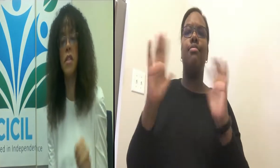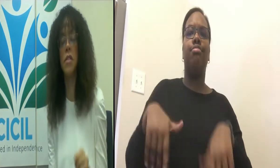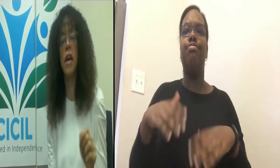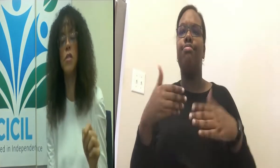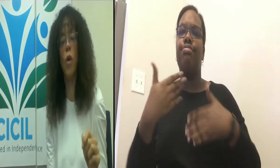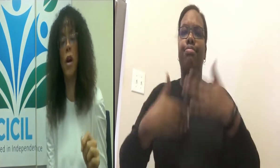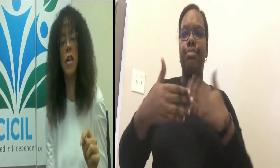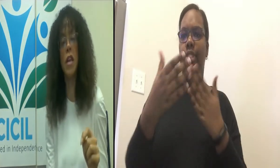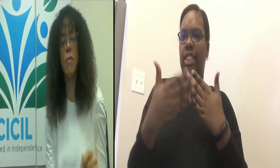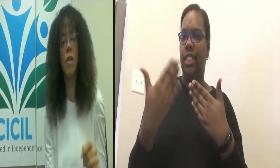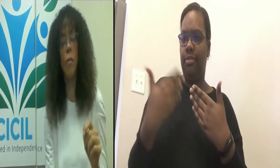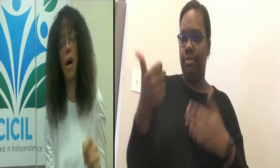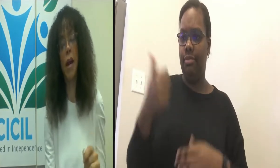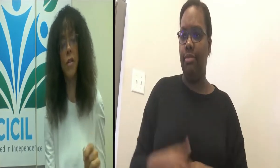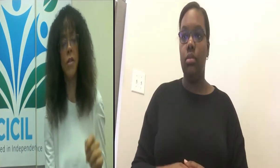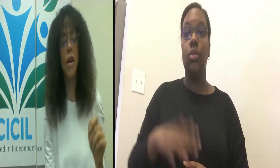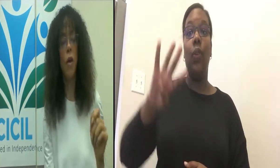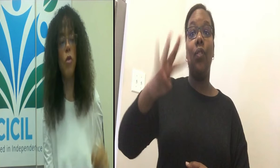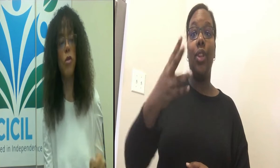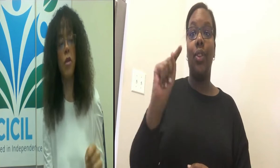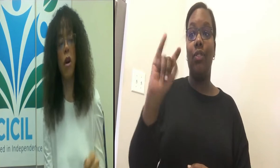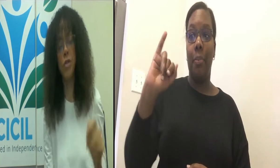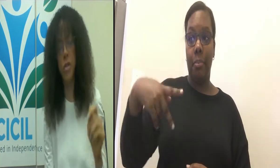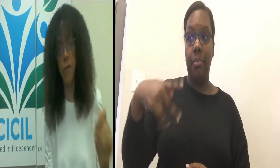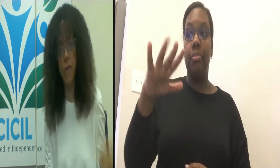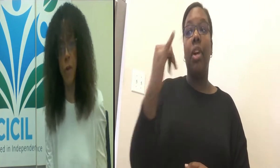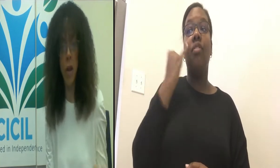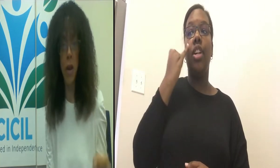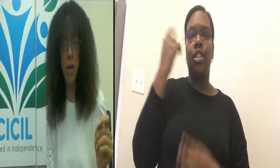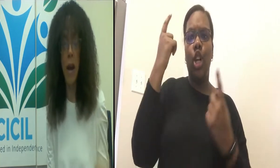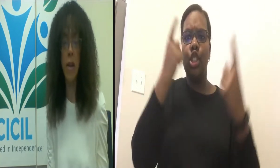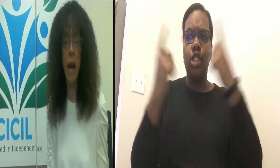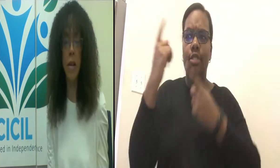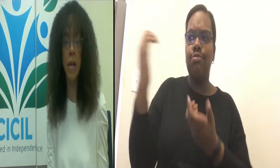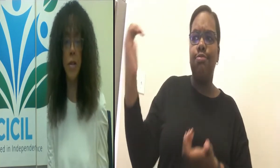information you may or may not know how to read one the important thing that you